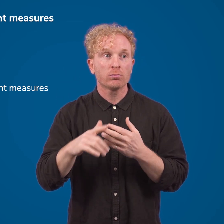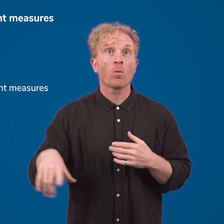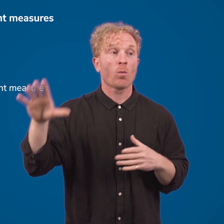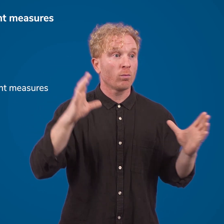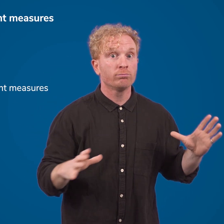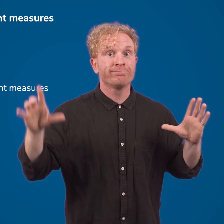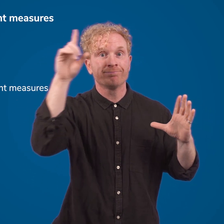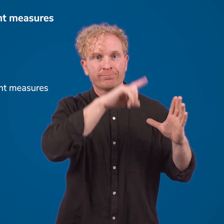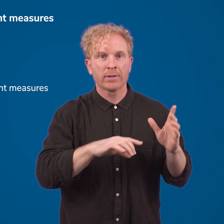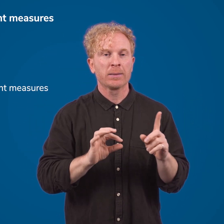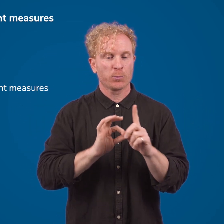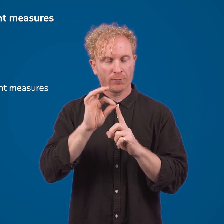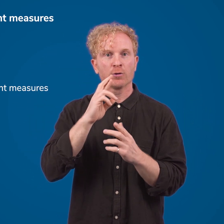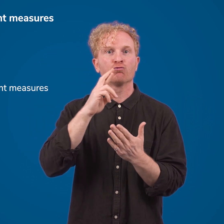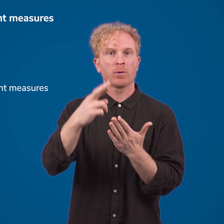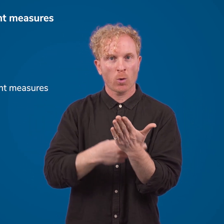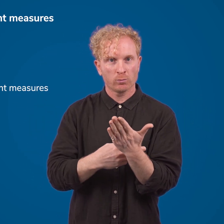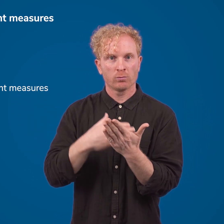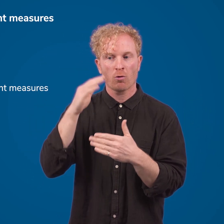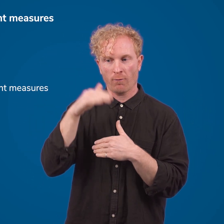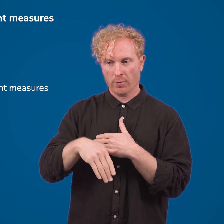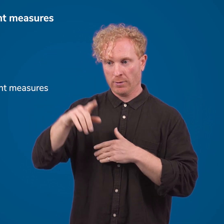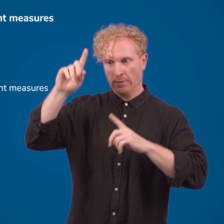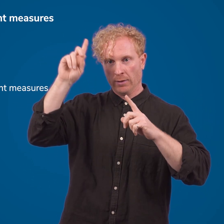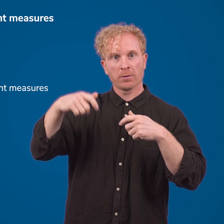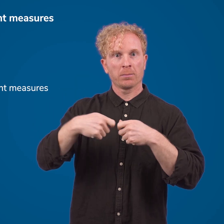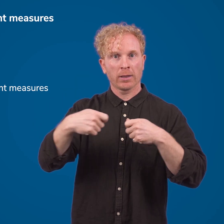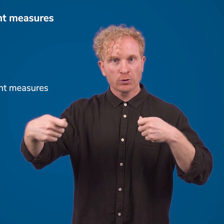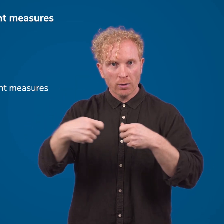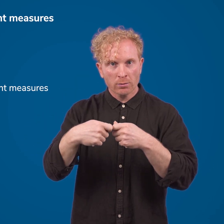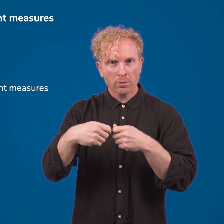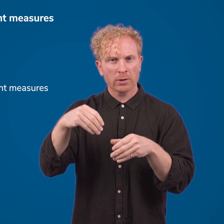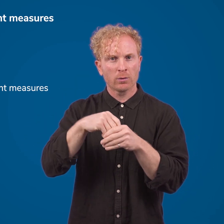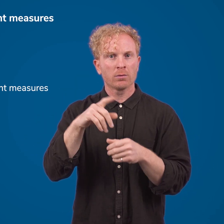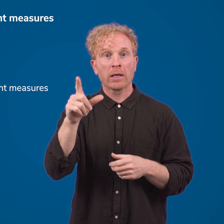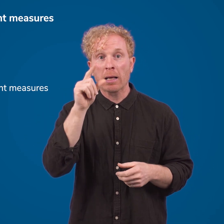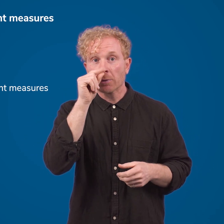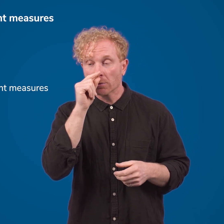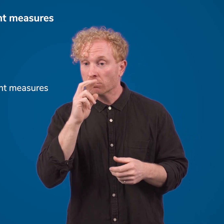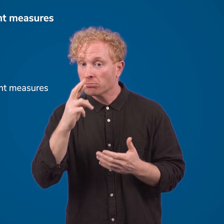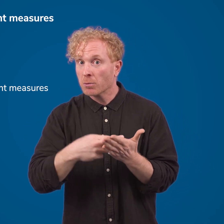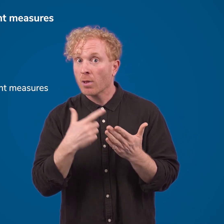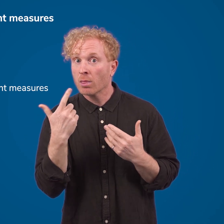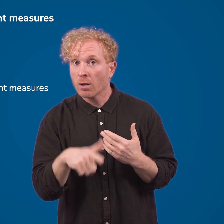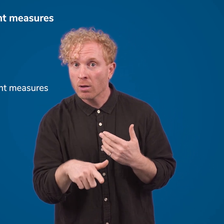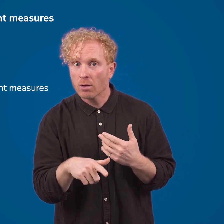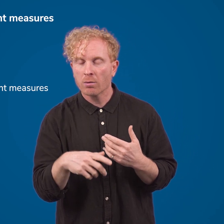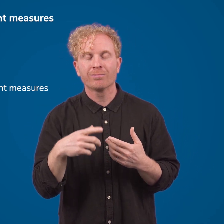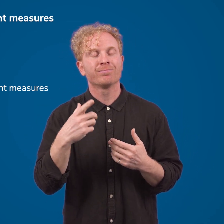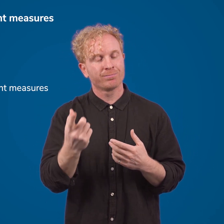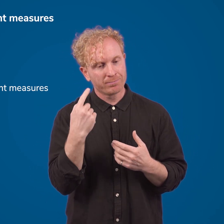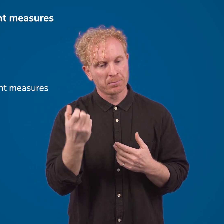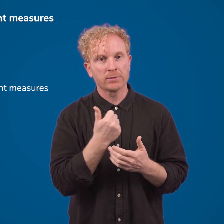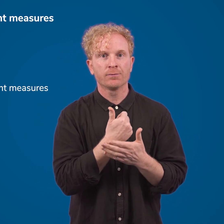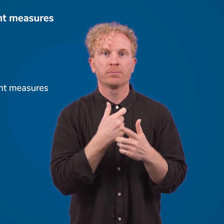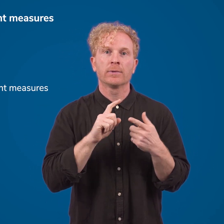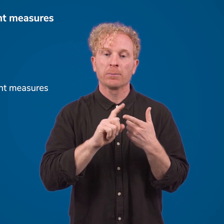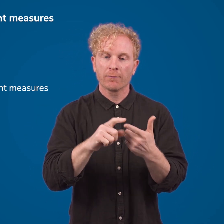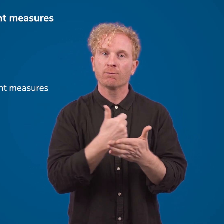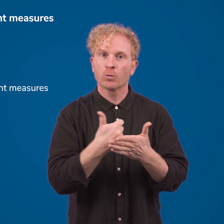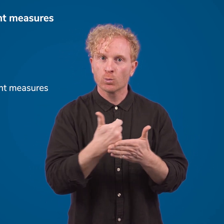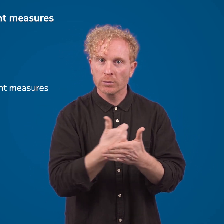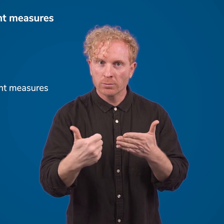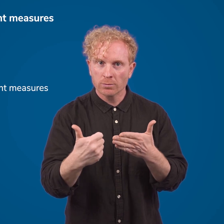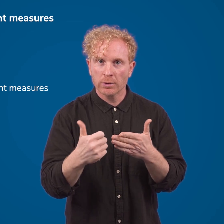to improve reporting on current measures, including the ability to report more frequently,